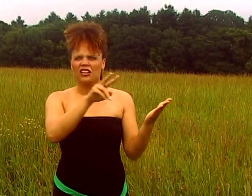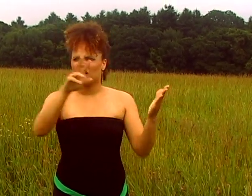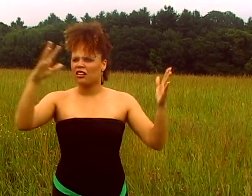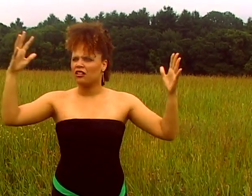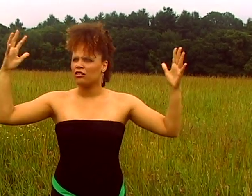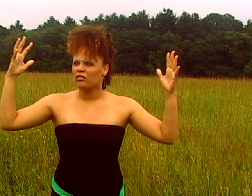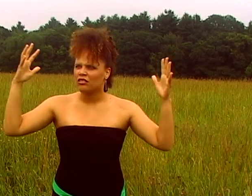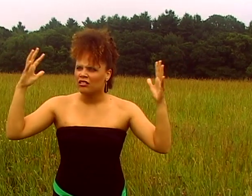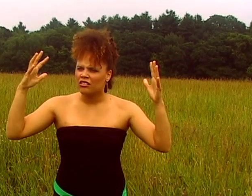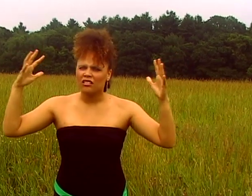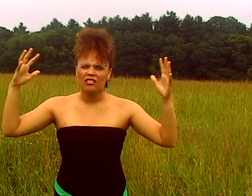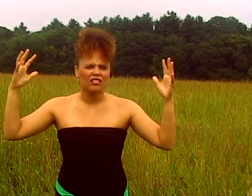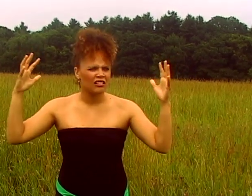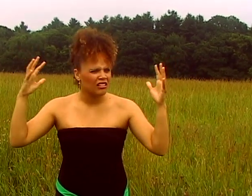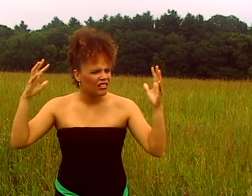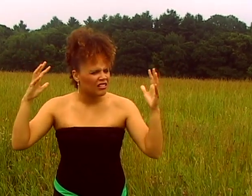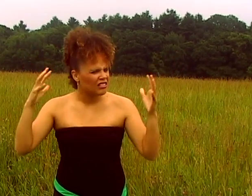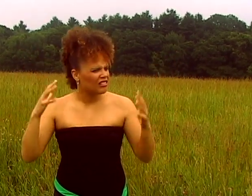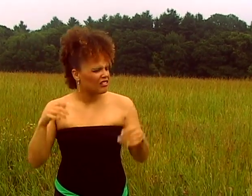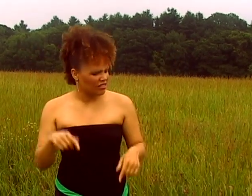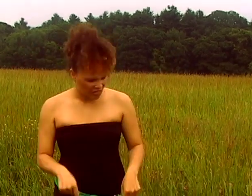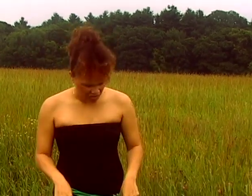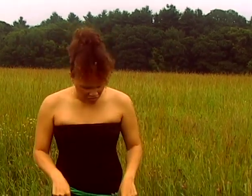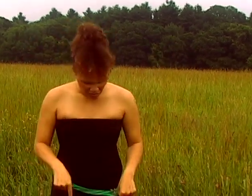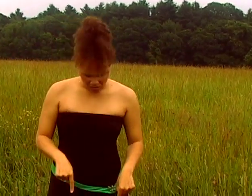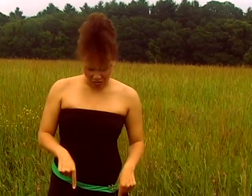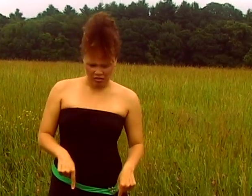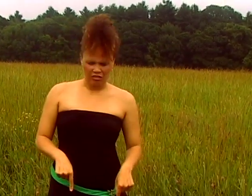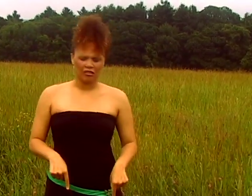And I feel I'm breaking down